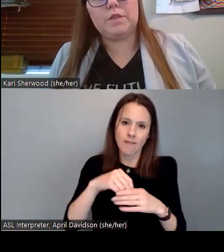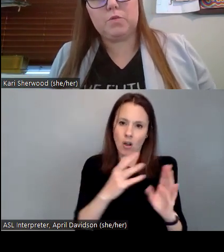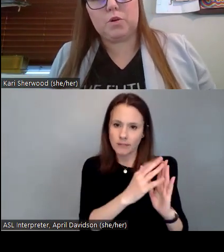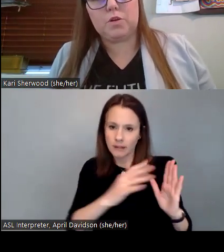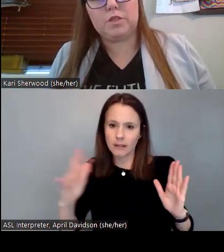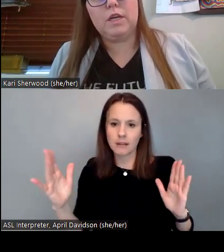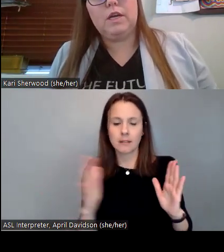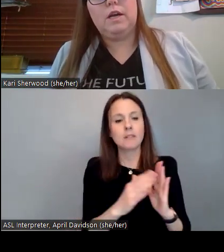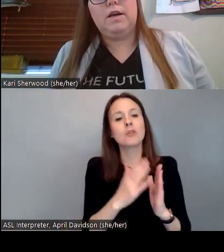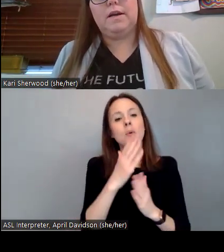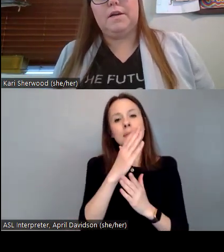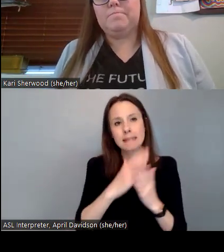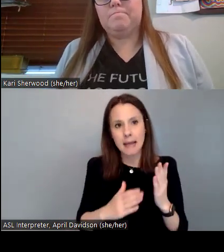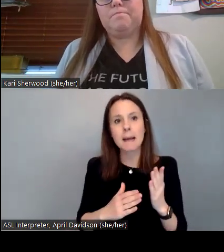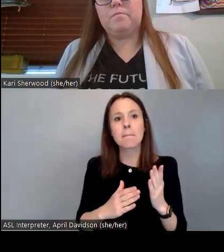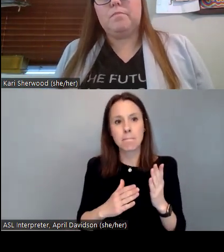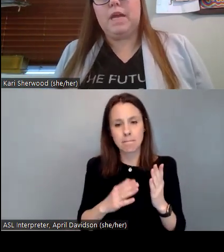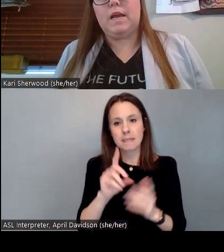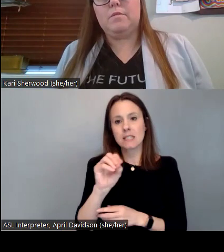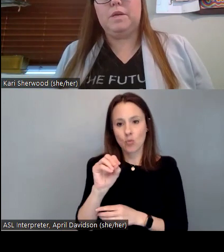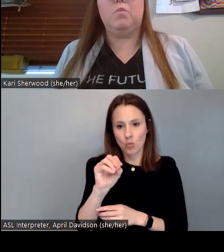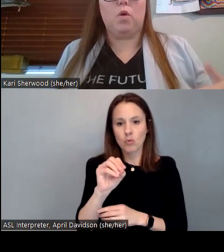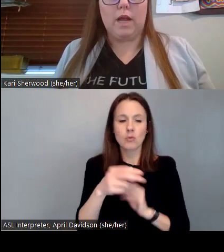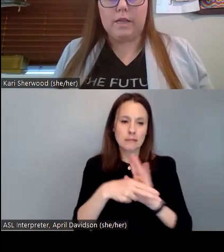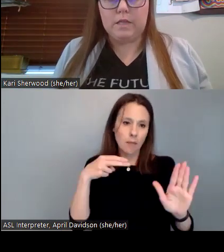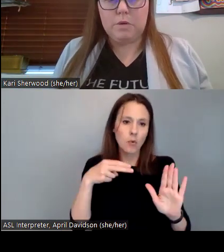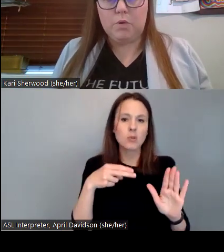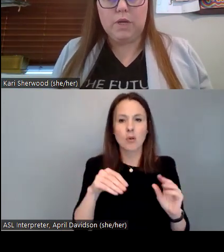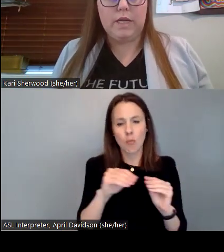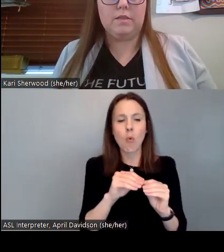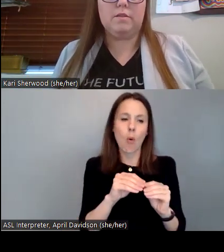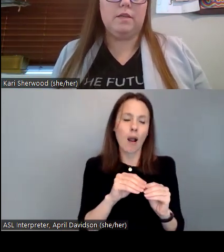the disorders may be more likely to be bullied